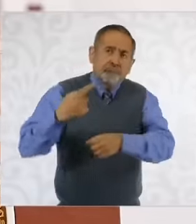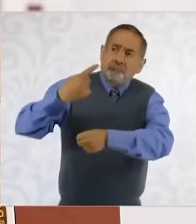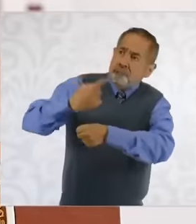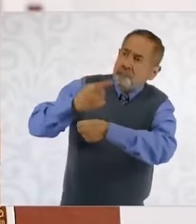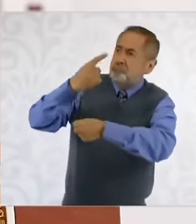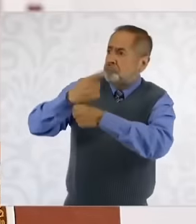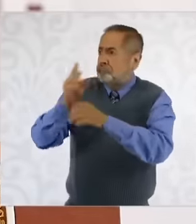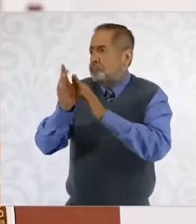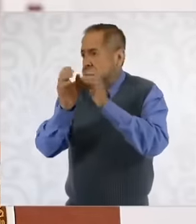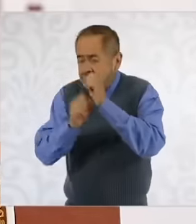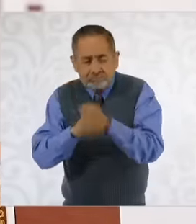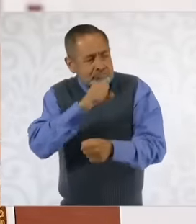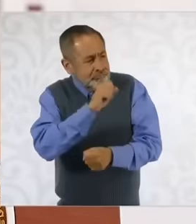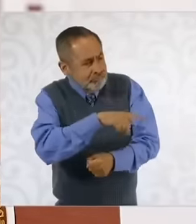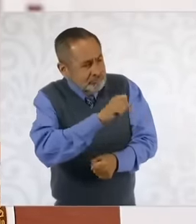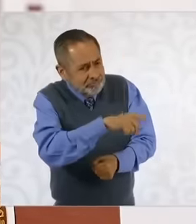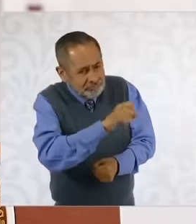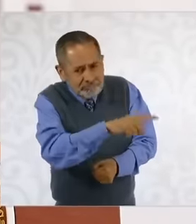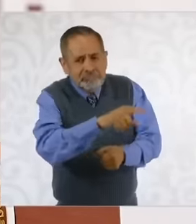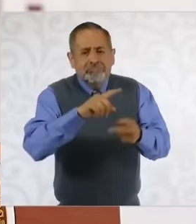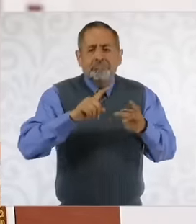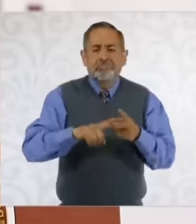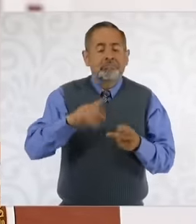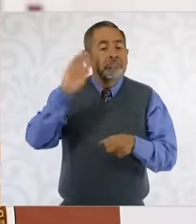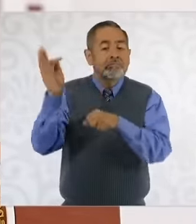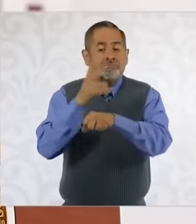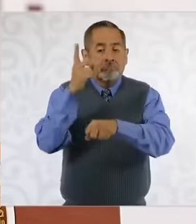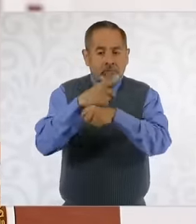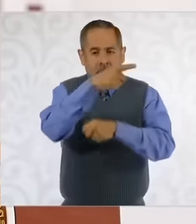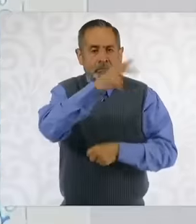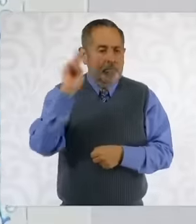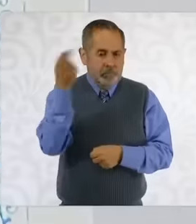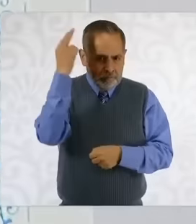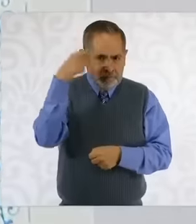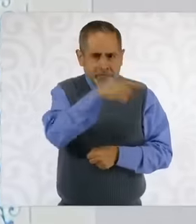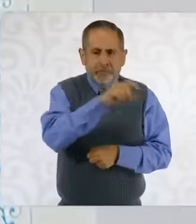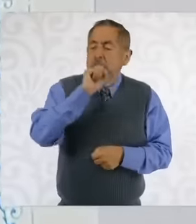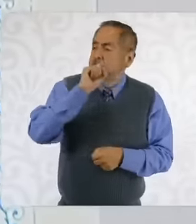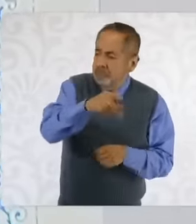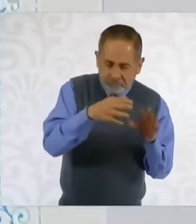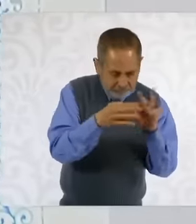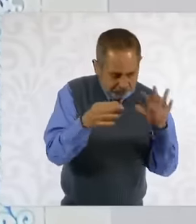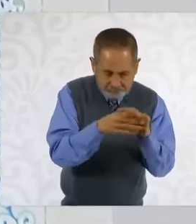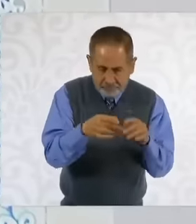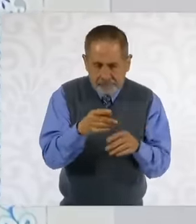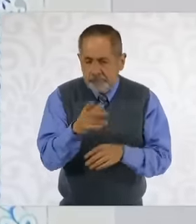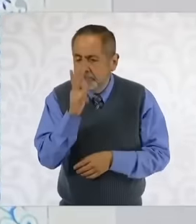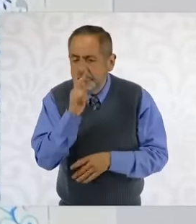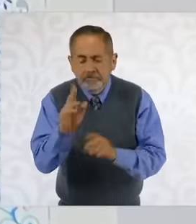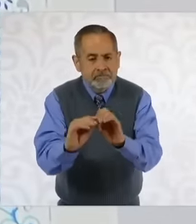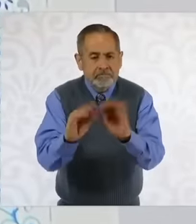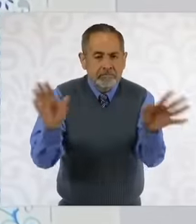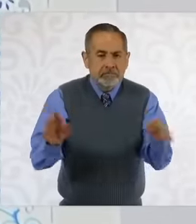law school says it in a pile of documents. I invite you to do the